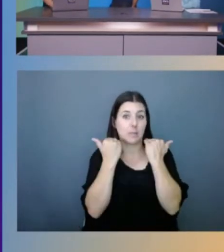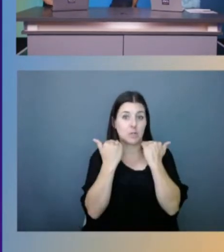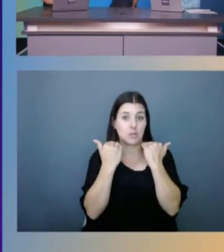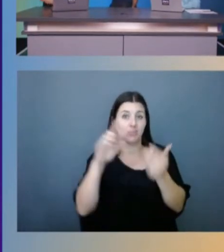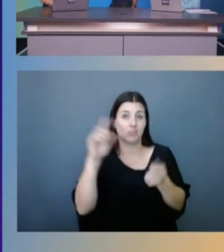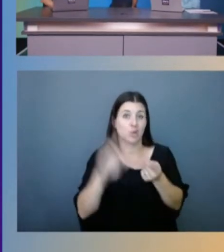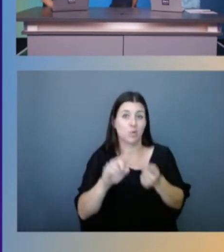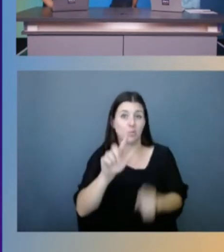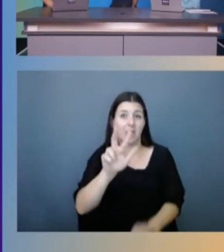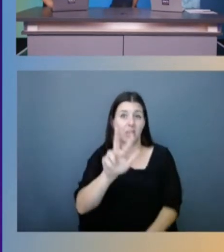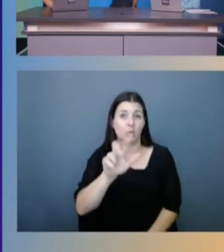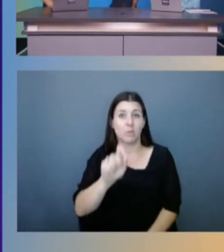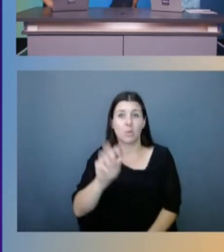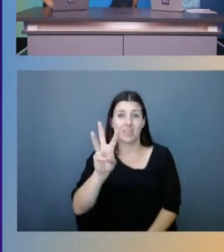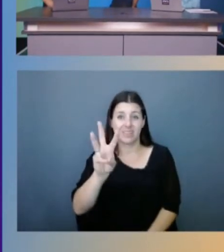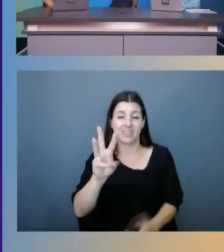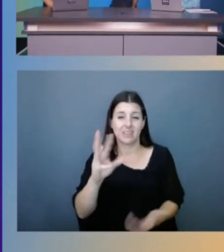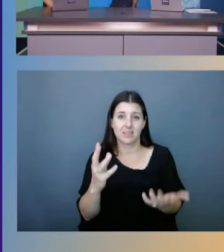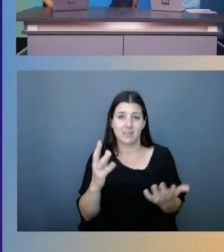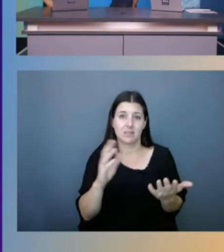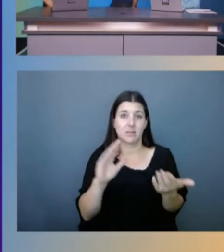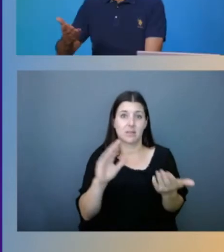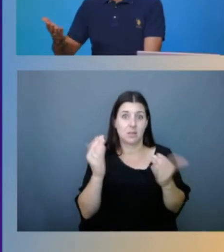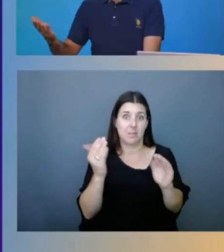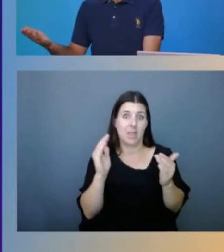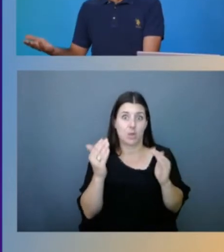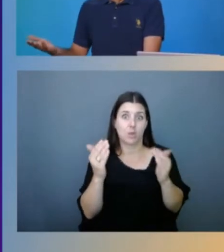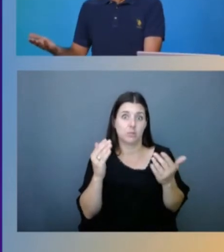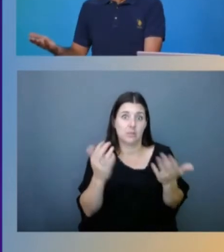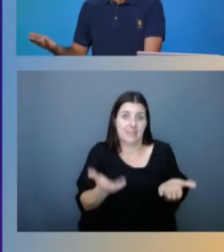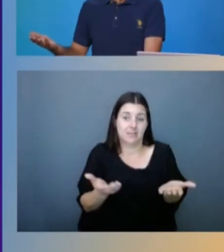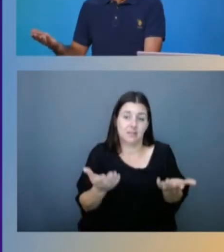compared to the median enterprises in US.